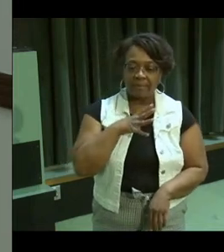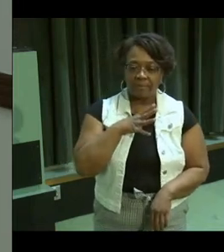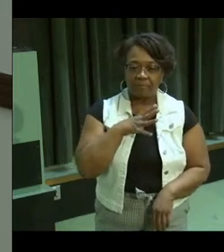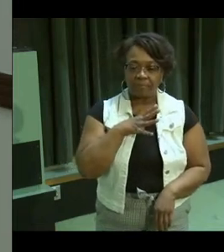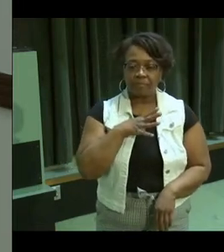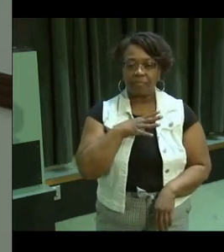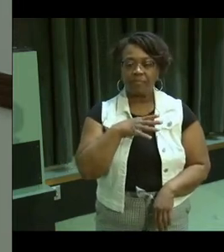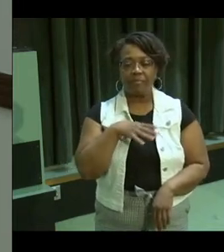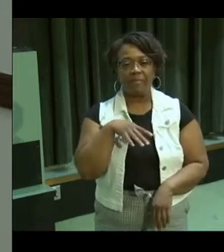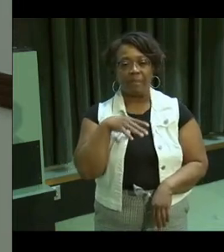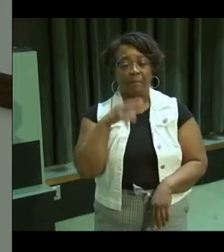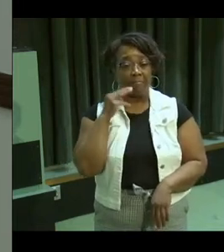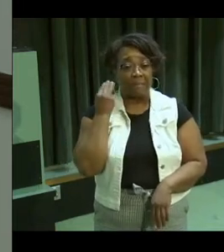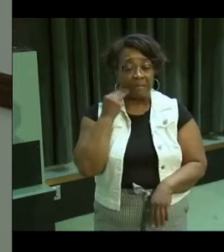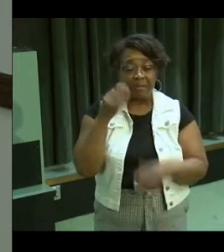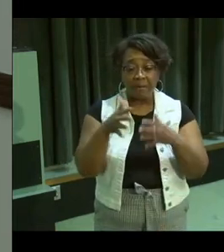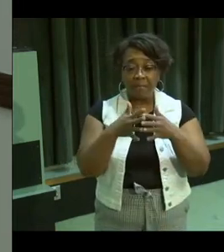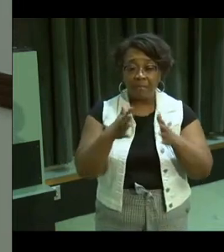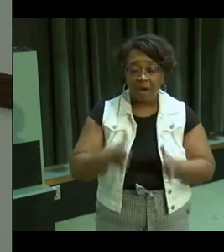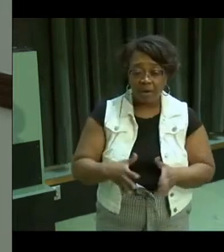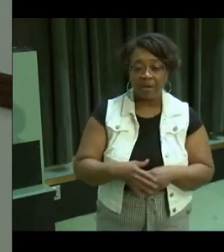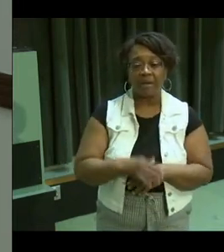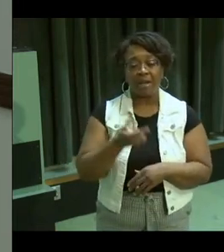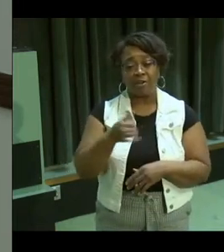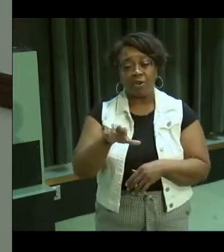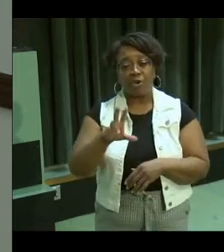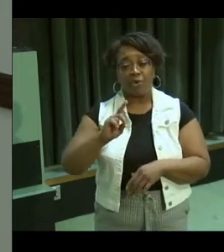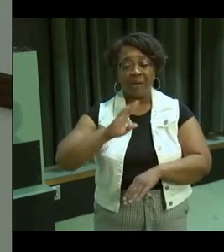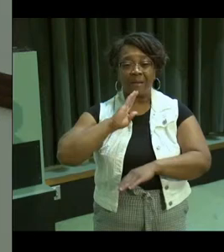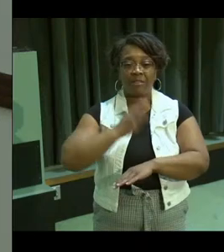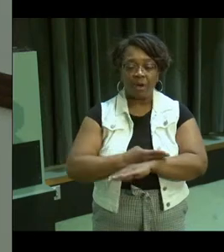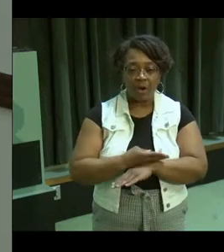should feel as women, as Mexican